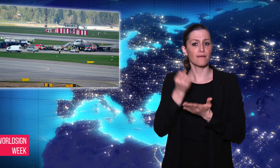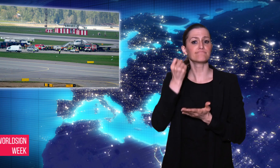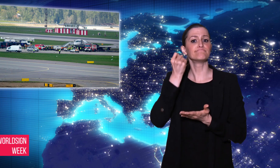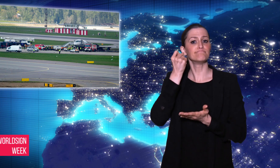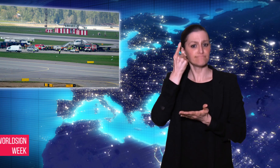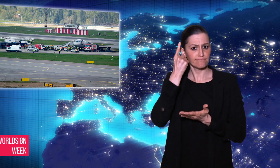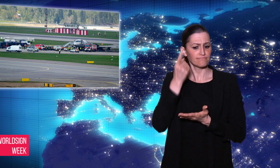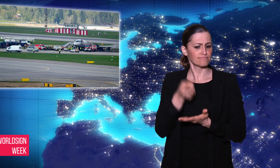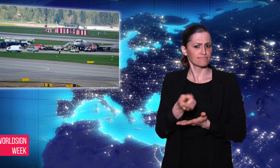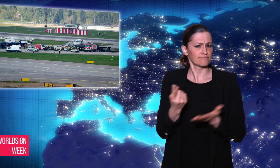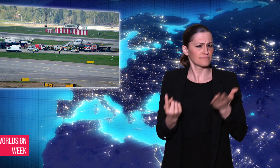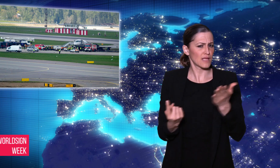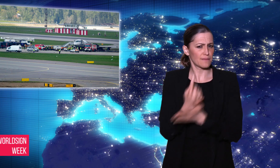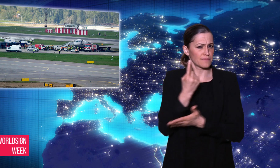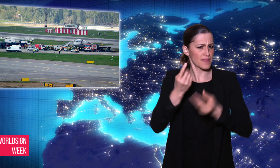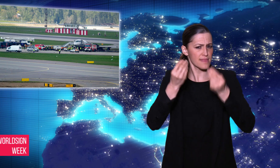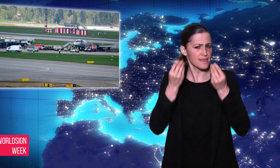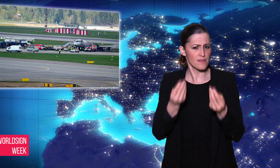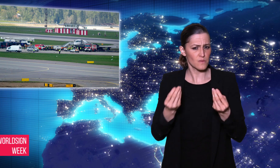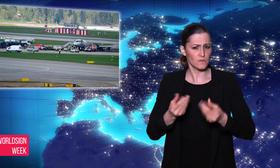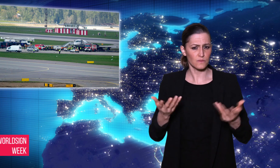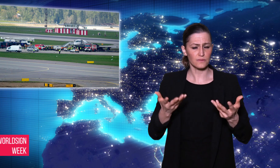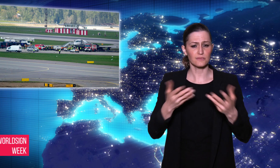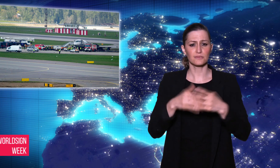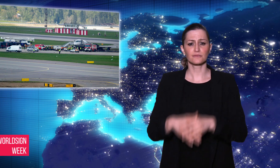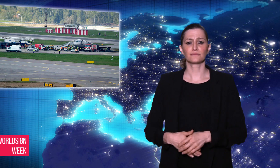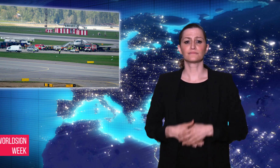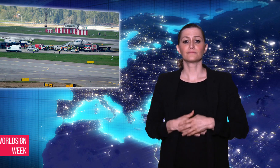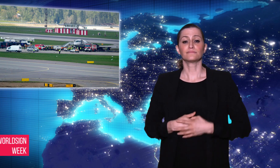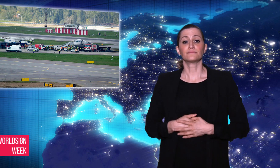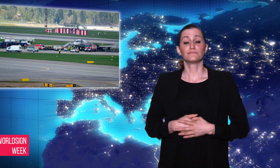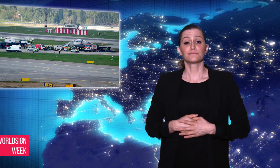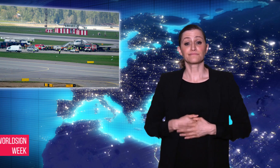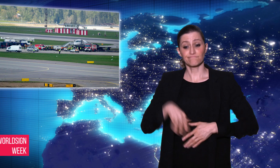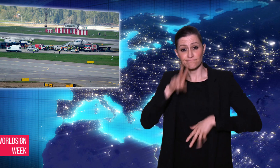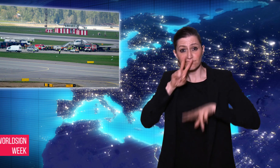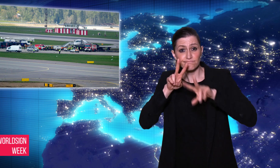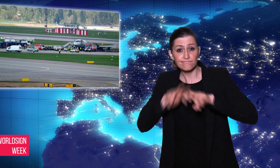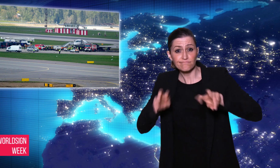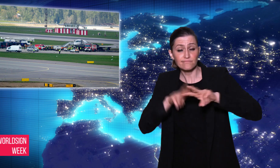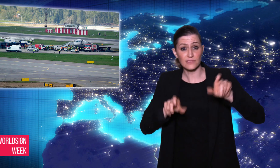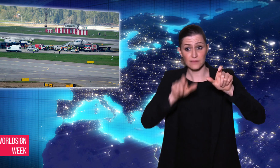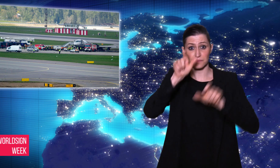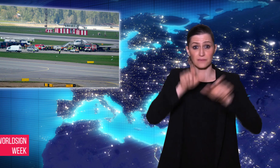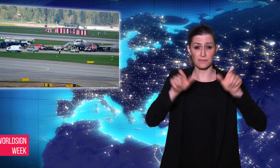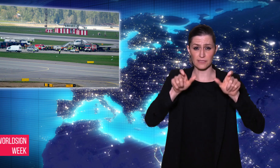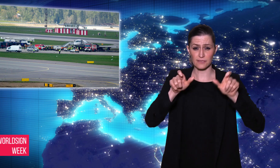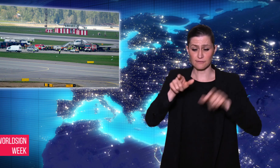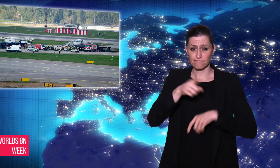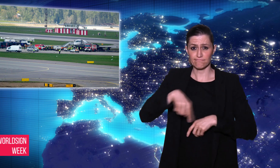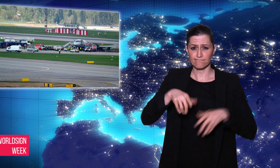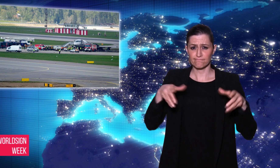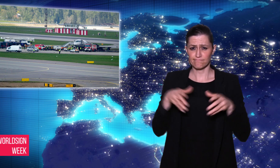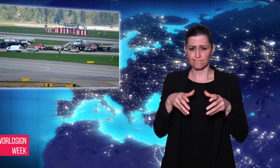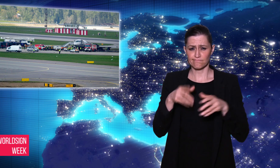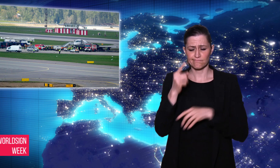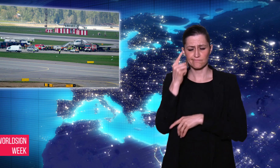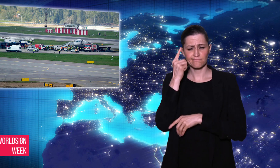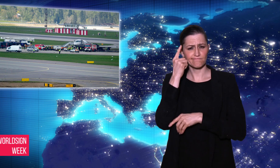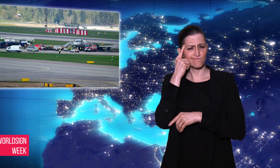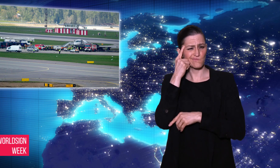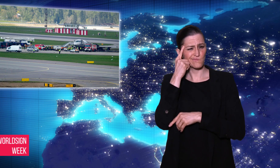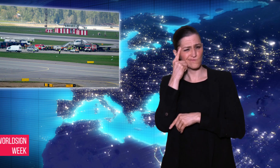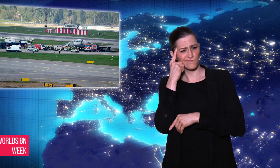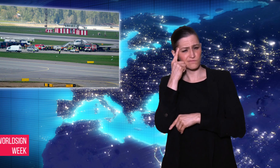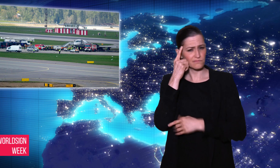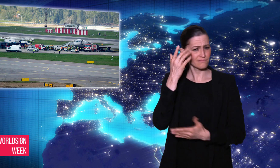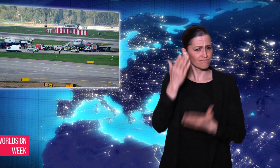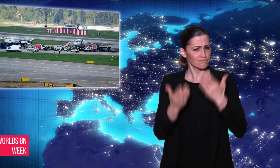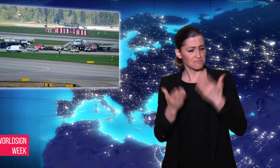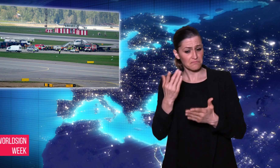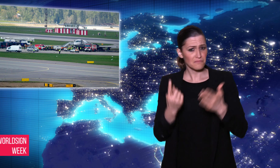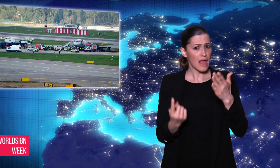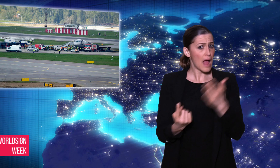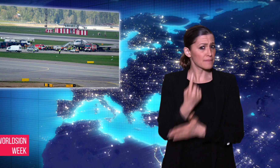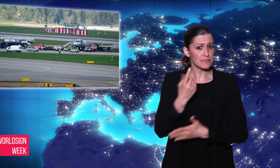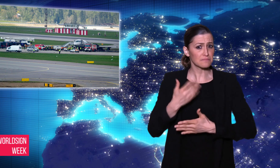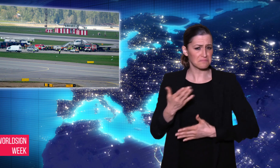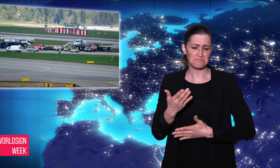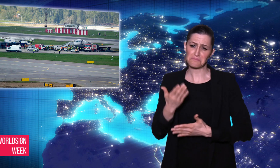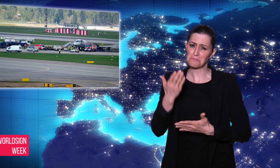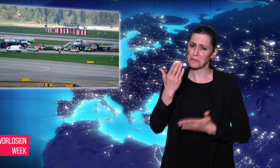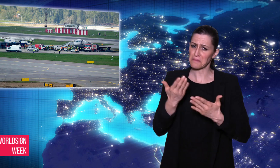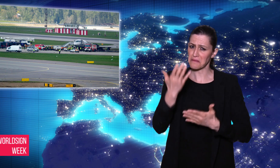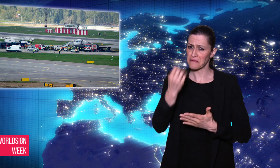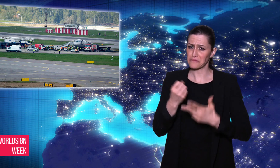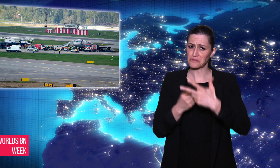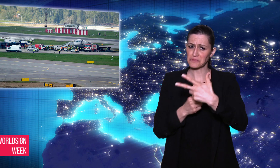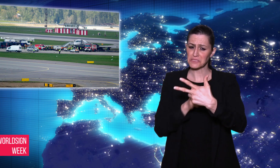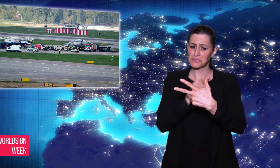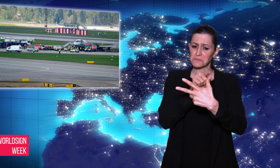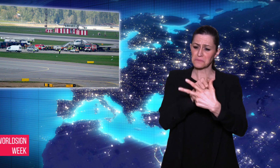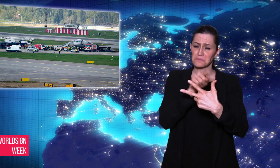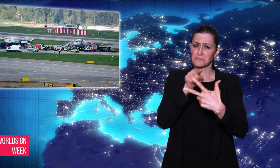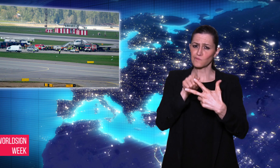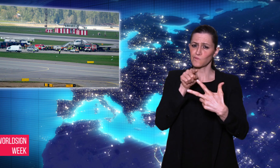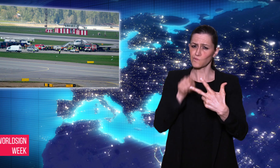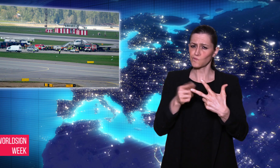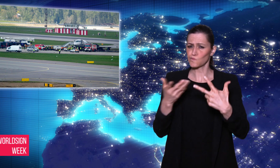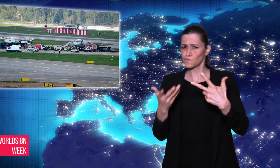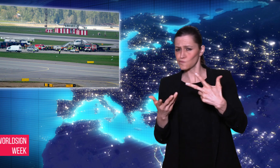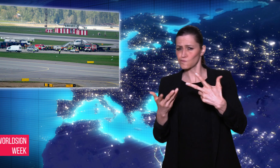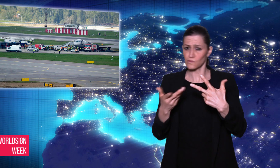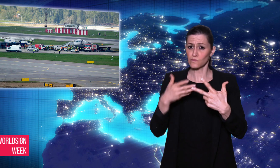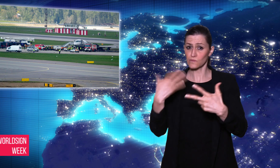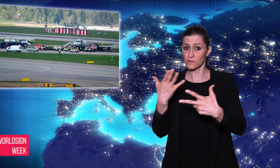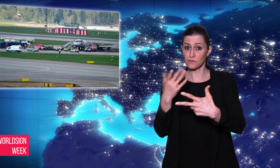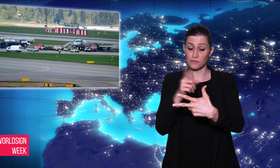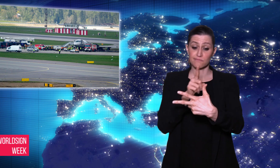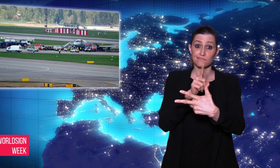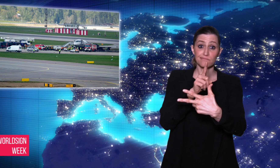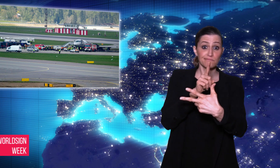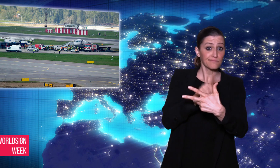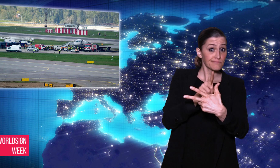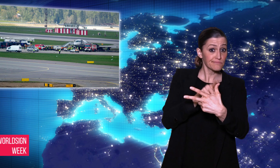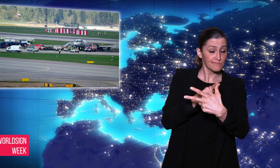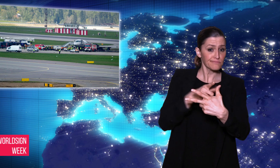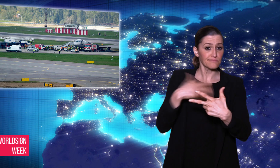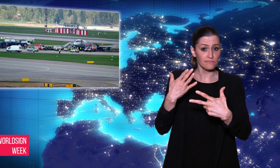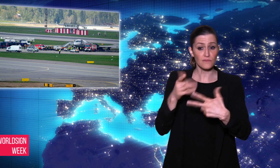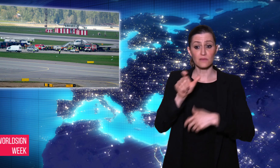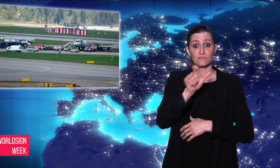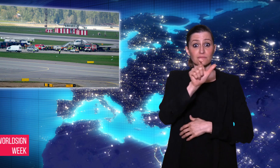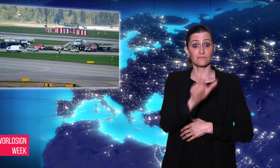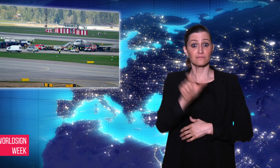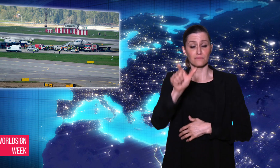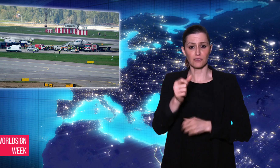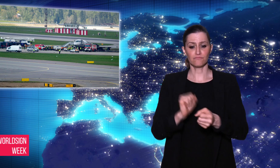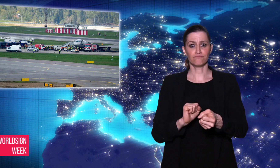what happened. The investigators suspected one of the three possible